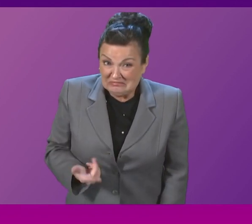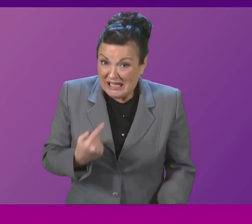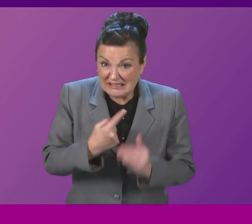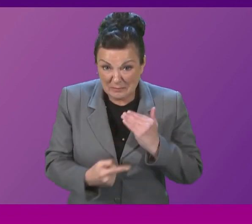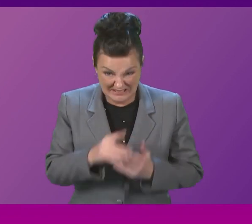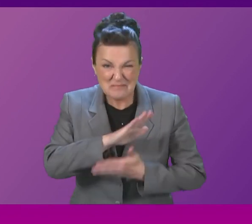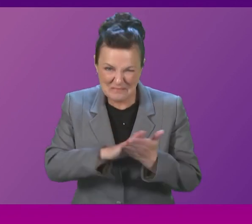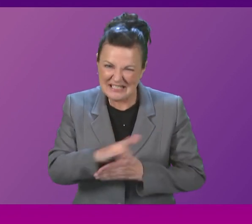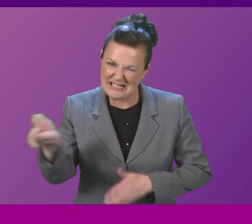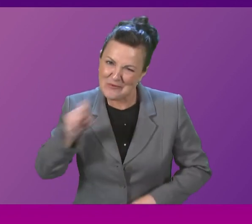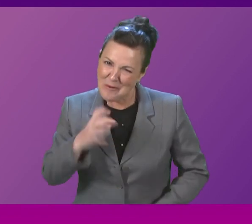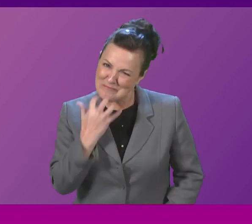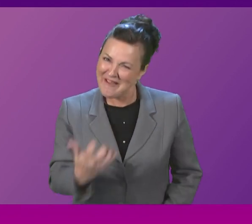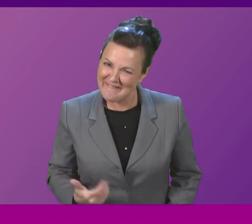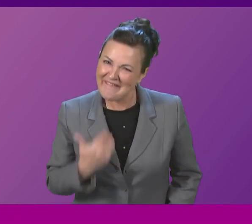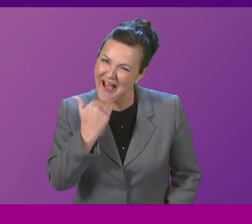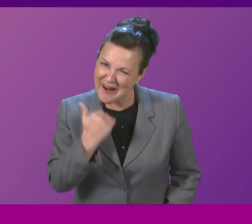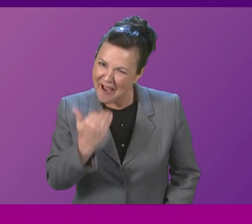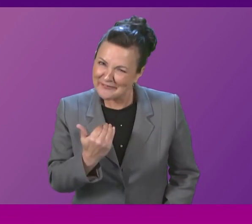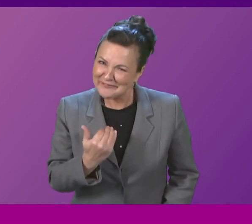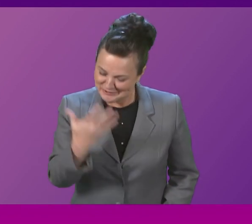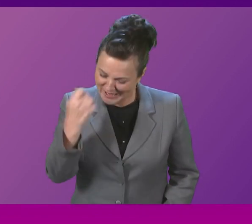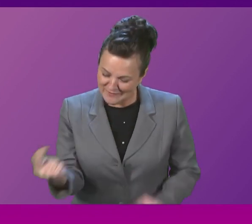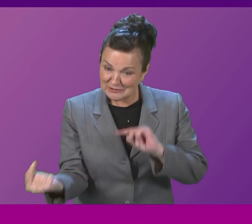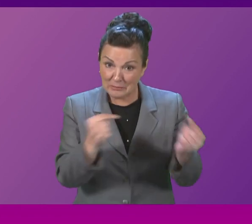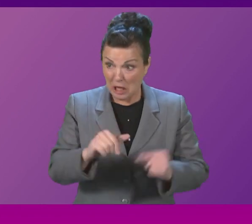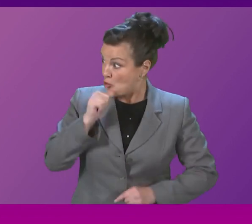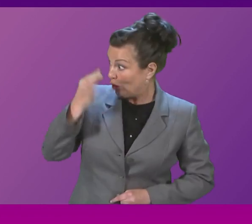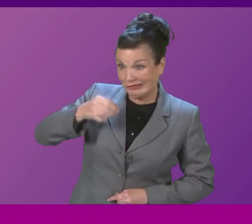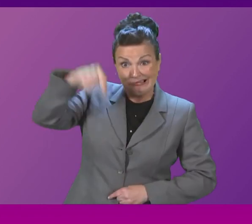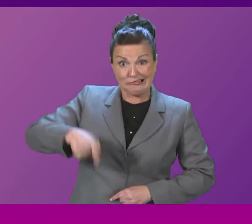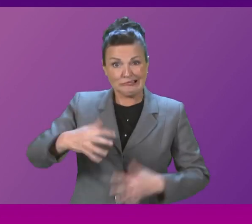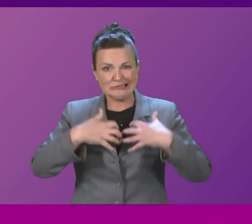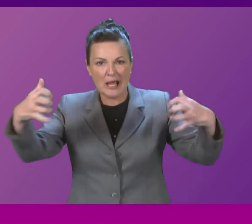that debate not just in the safety of the parliamentary debating chamber, but out there,